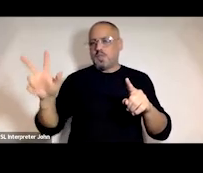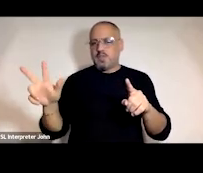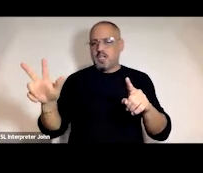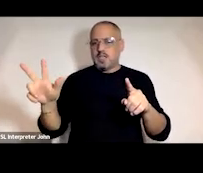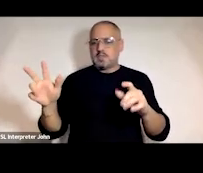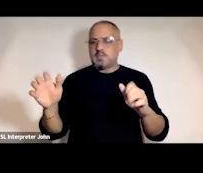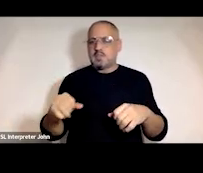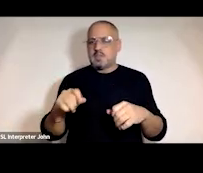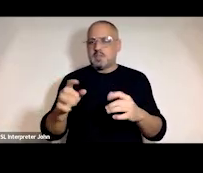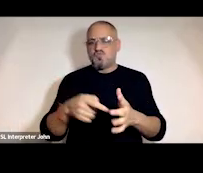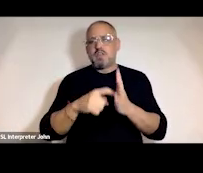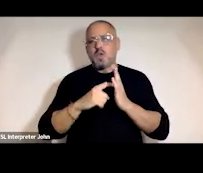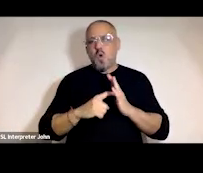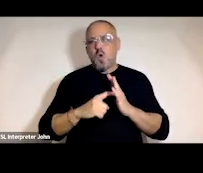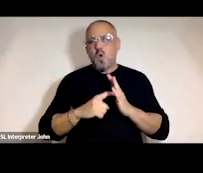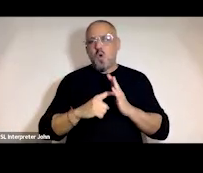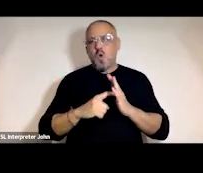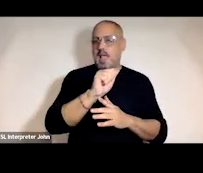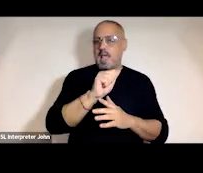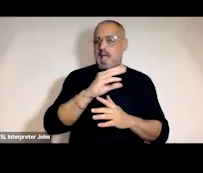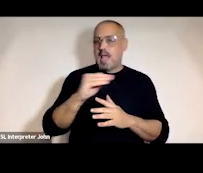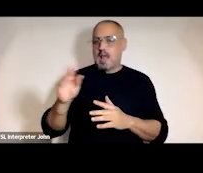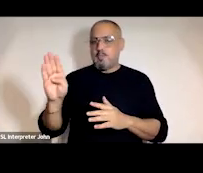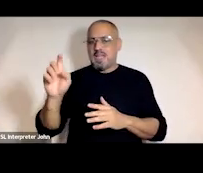is just requiring A and B. They have to have both.